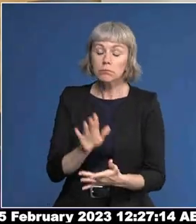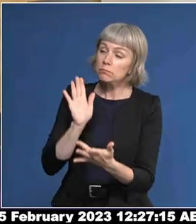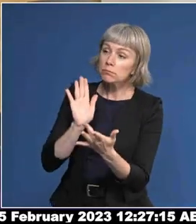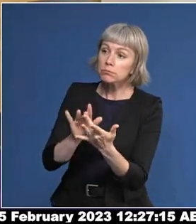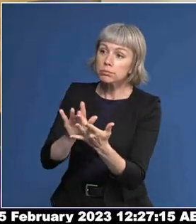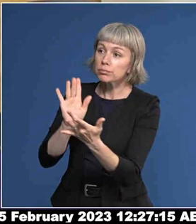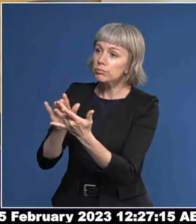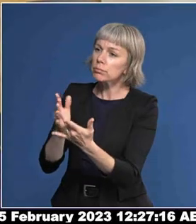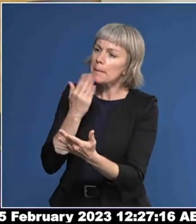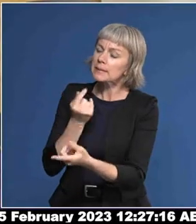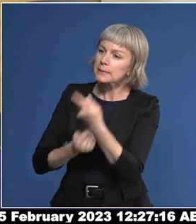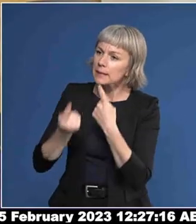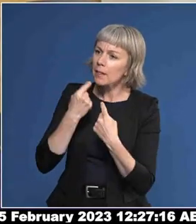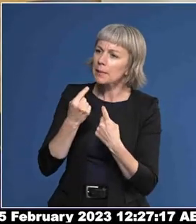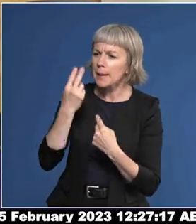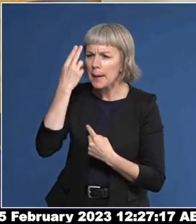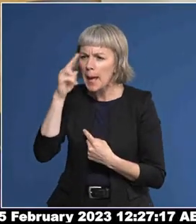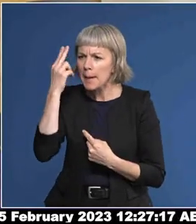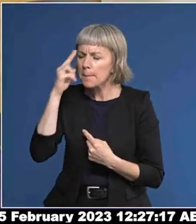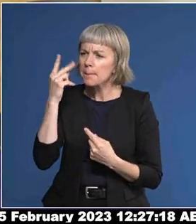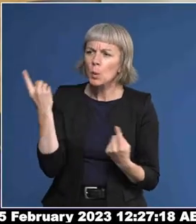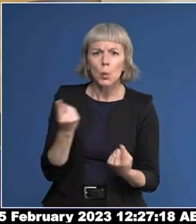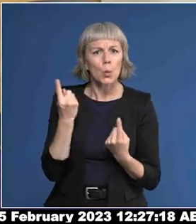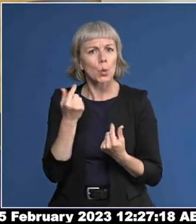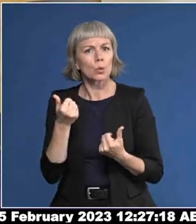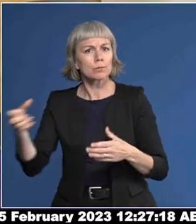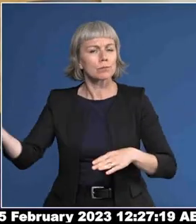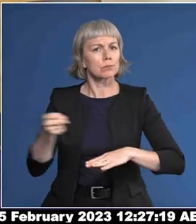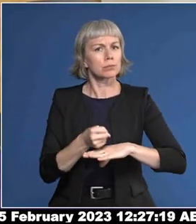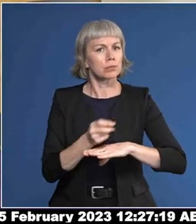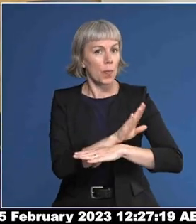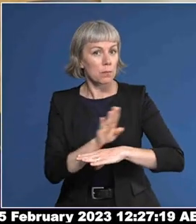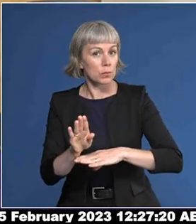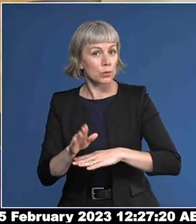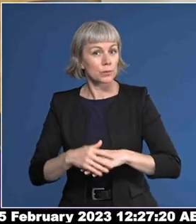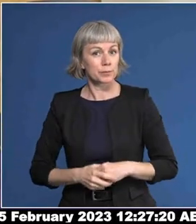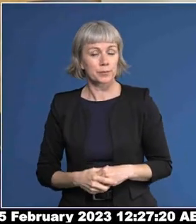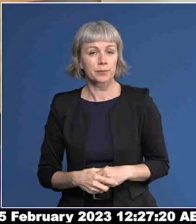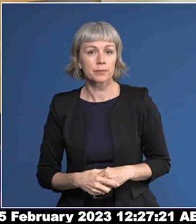people with disability who might be keen to serve on a board? We haven't reached out.